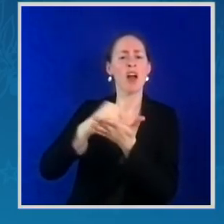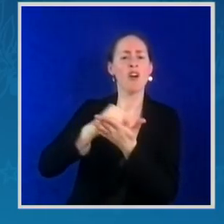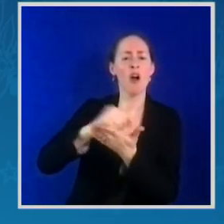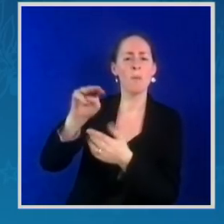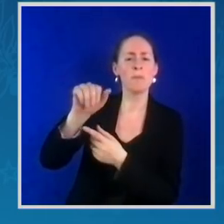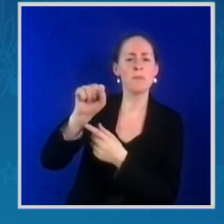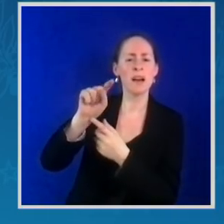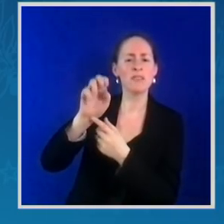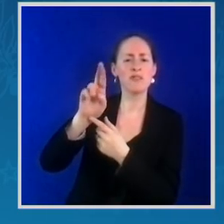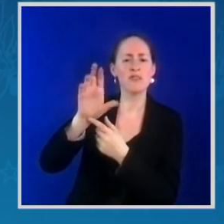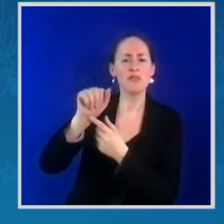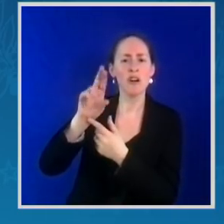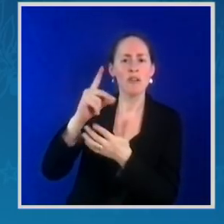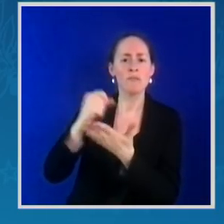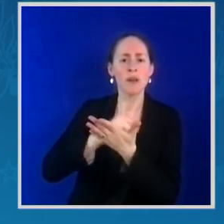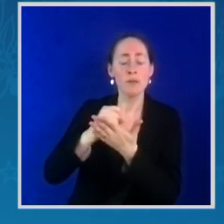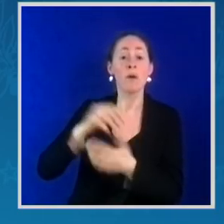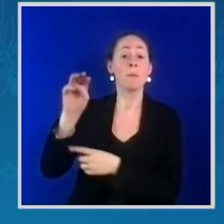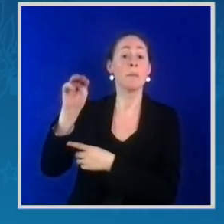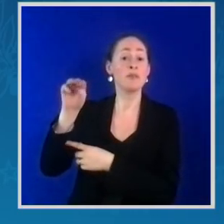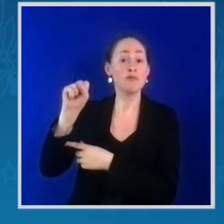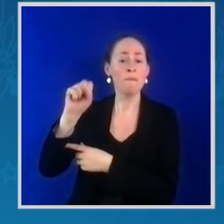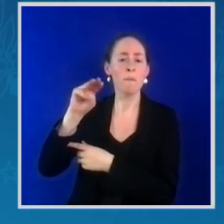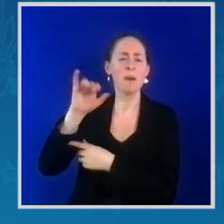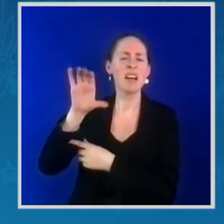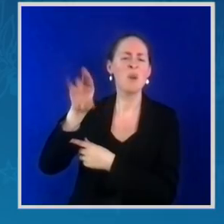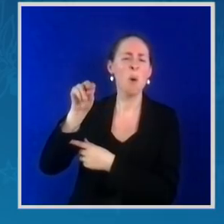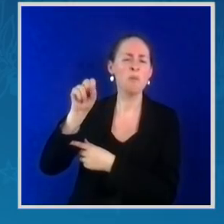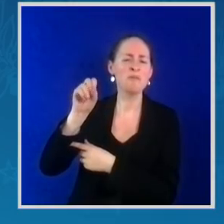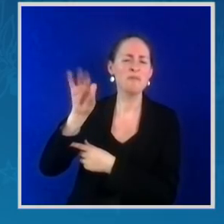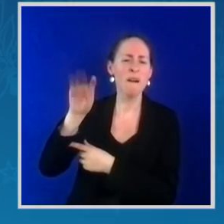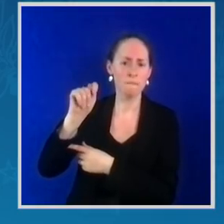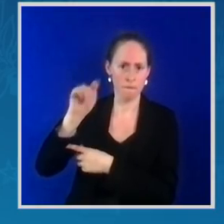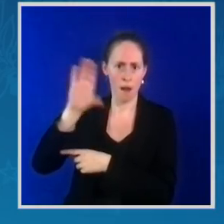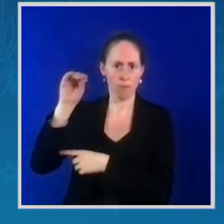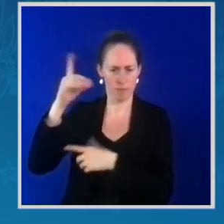in terms of their digital health of these women so that we can do online banking.